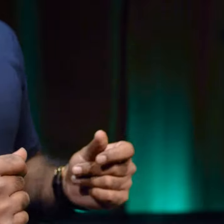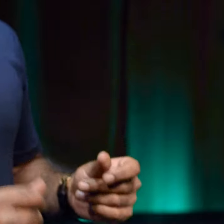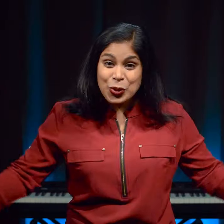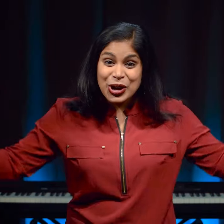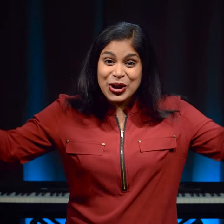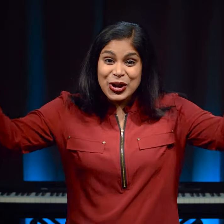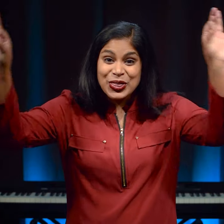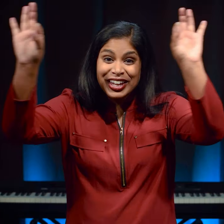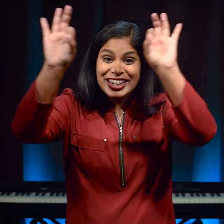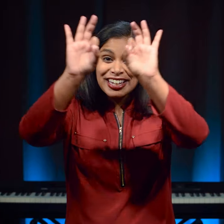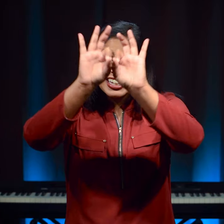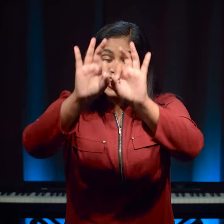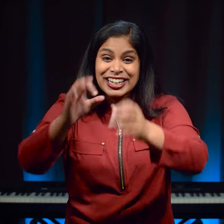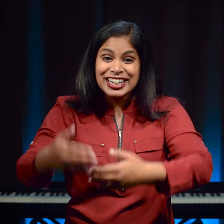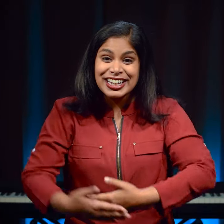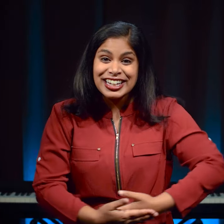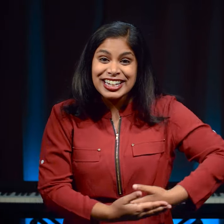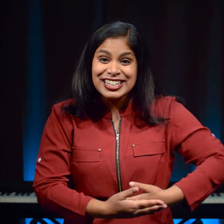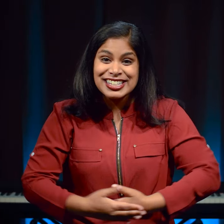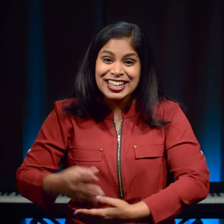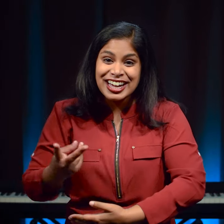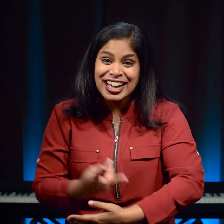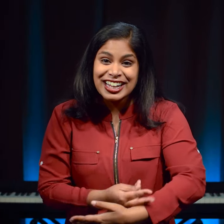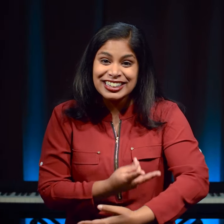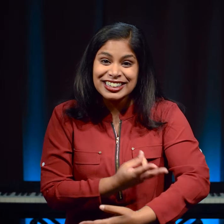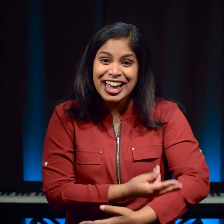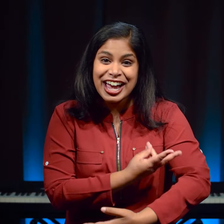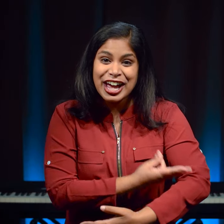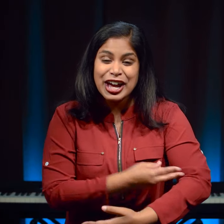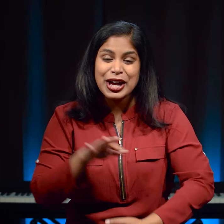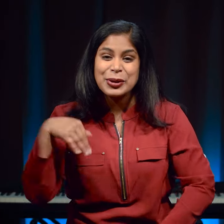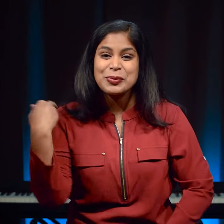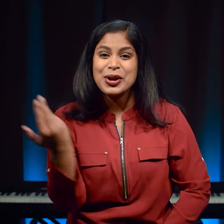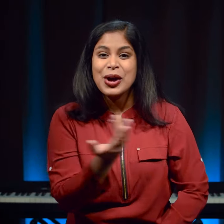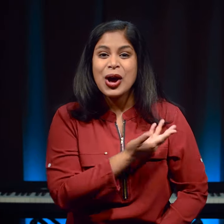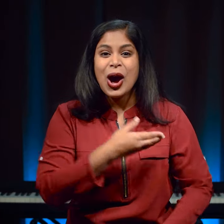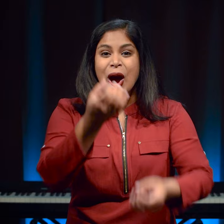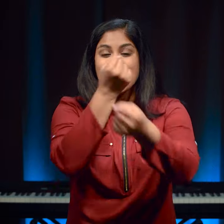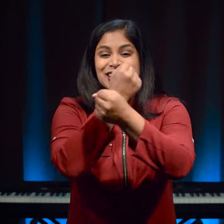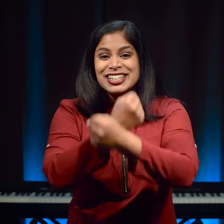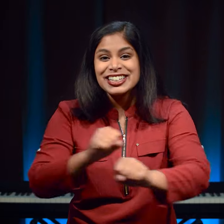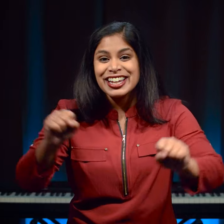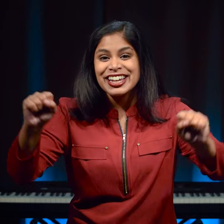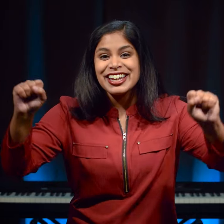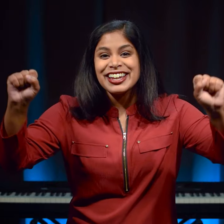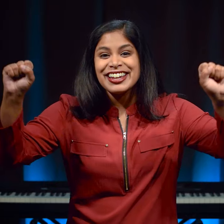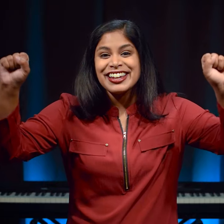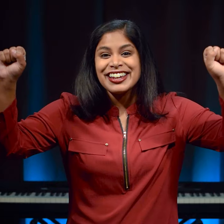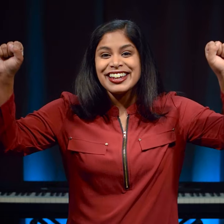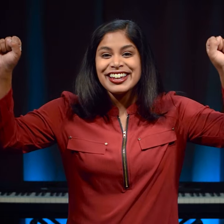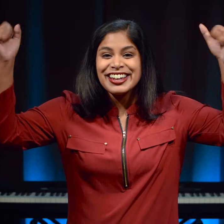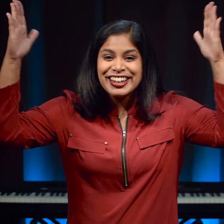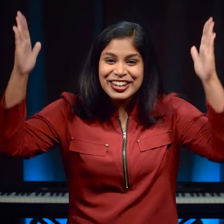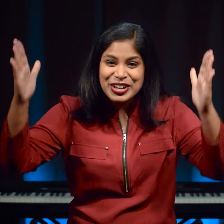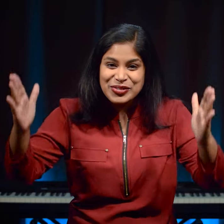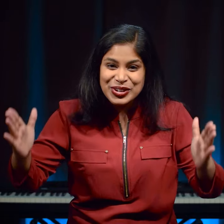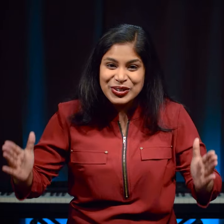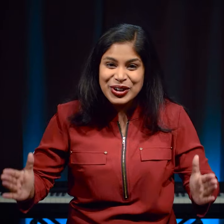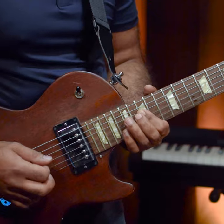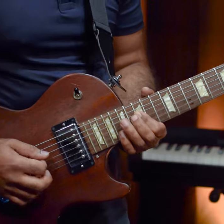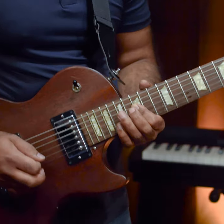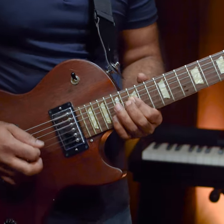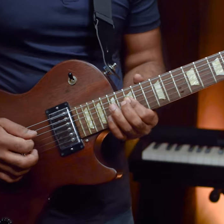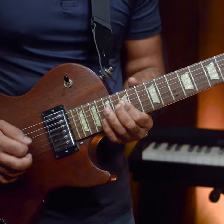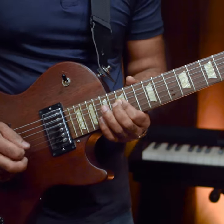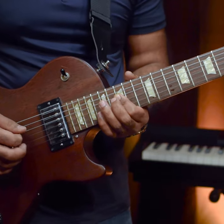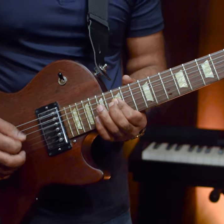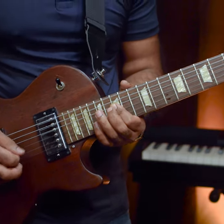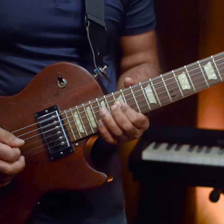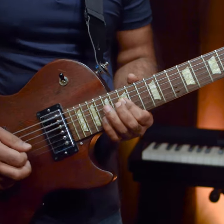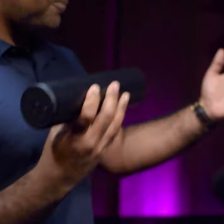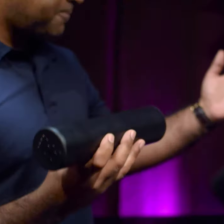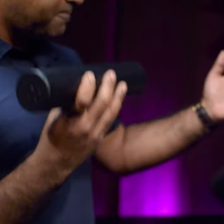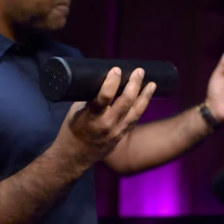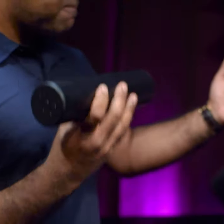Worthy is the Lamb! Our Deliverer!